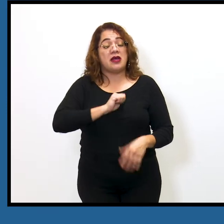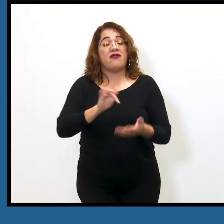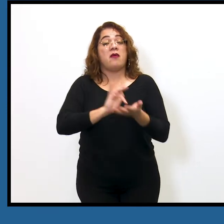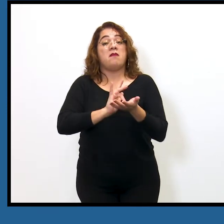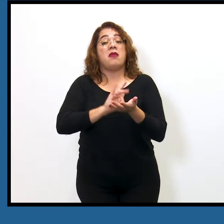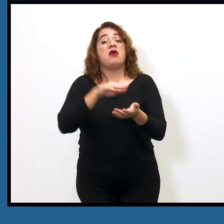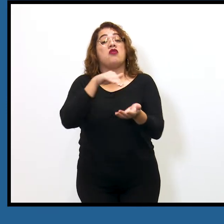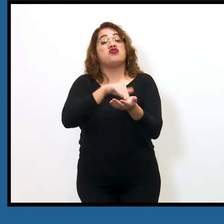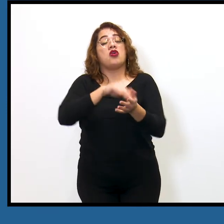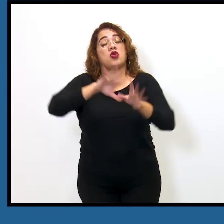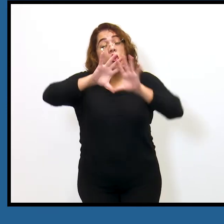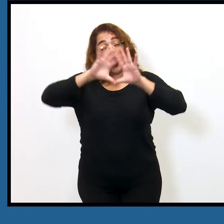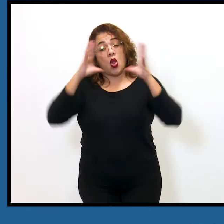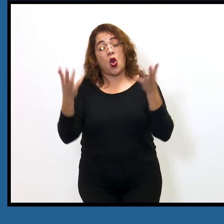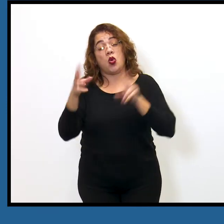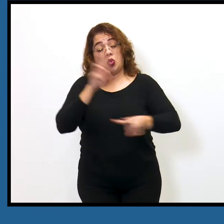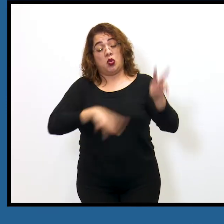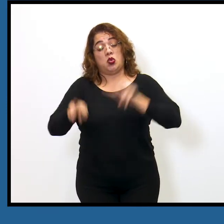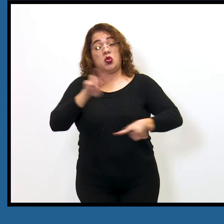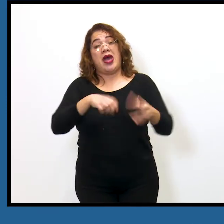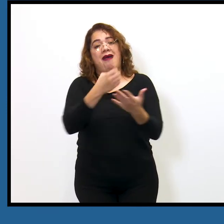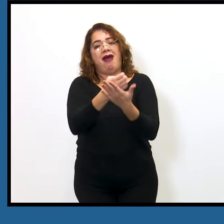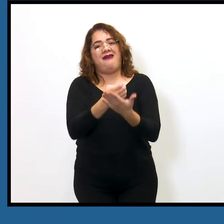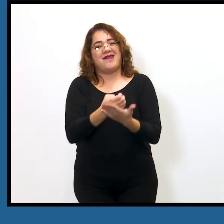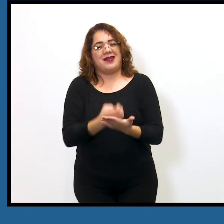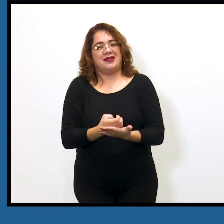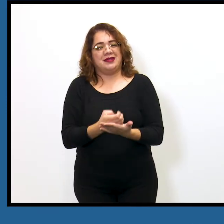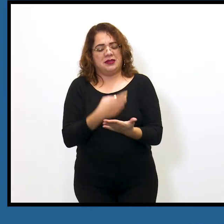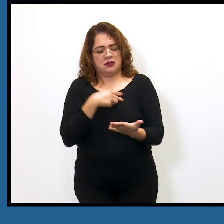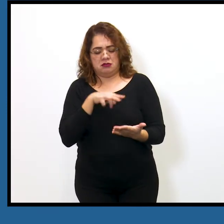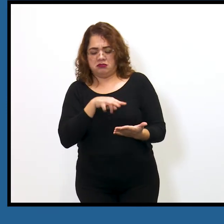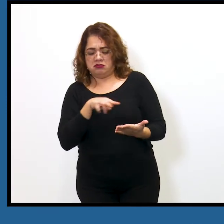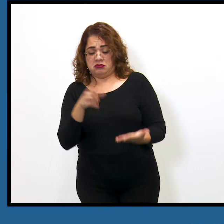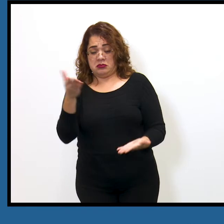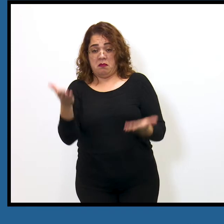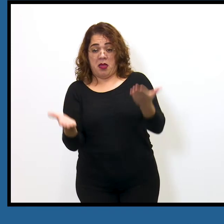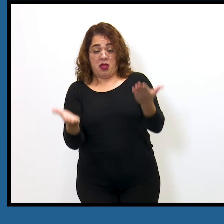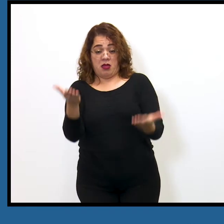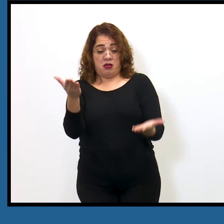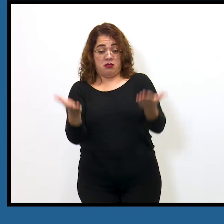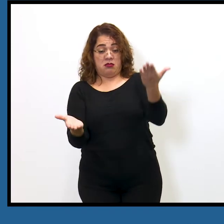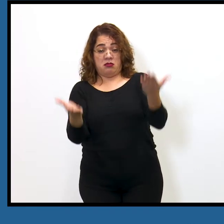the evidence. They've weighed the benefits against the the risks and they find the risk really to